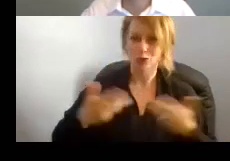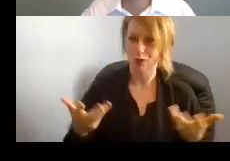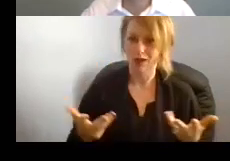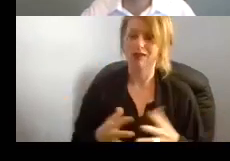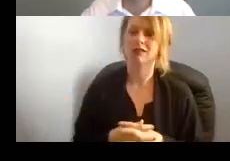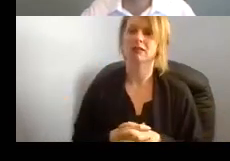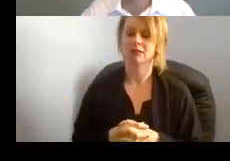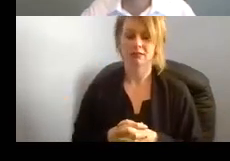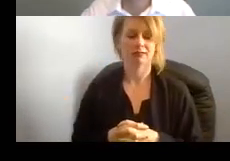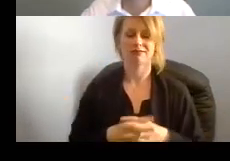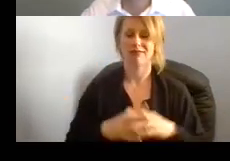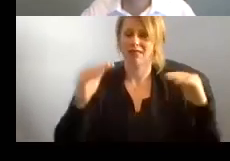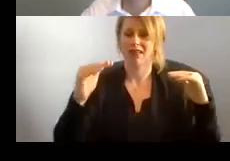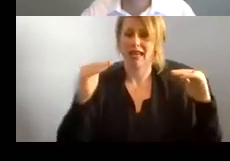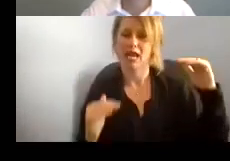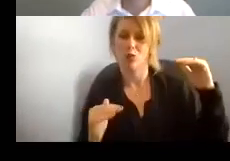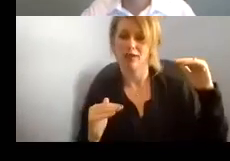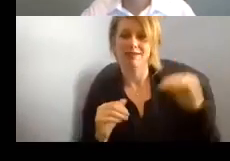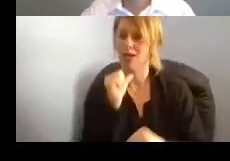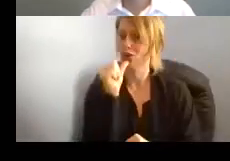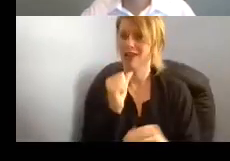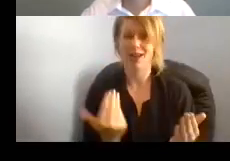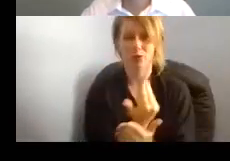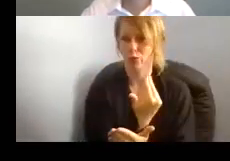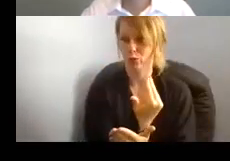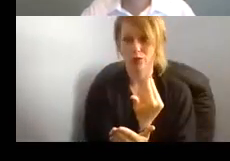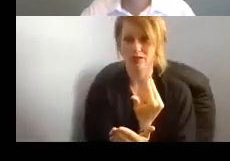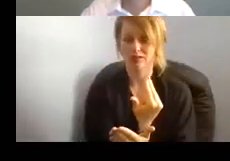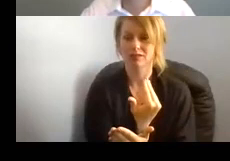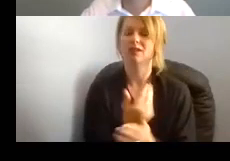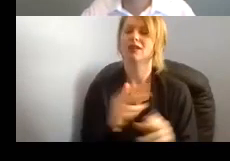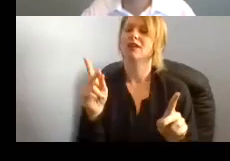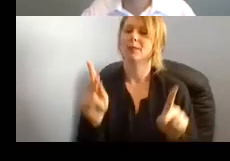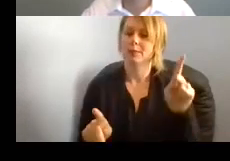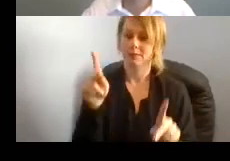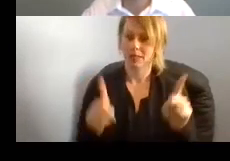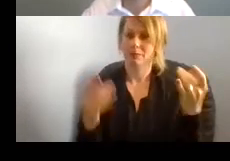these inequities are not new. I think people are just – that’s part of